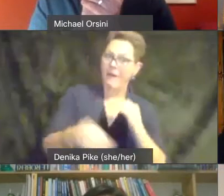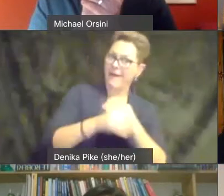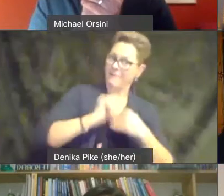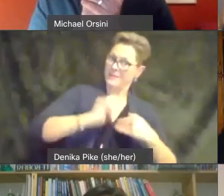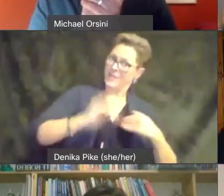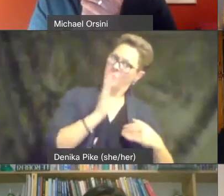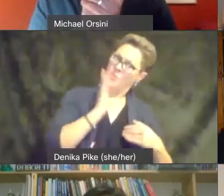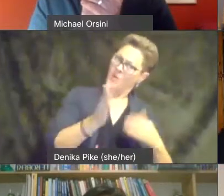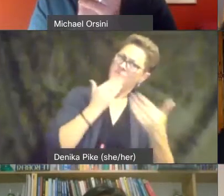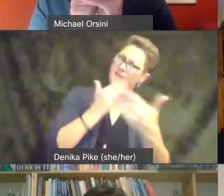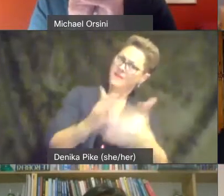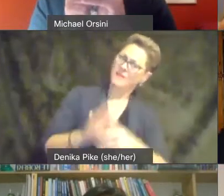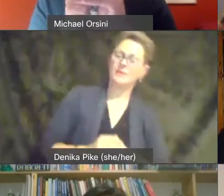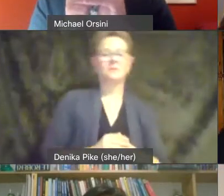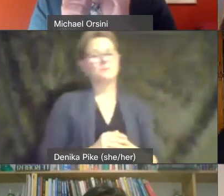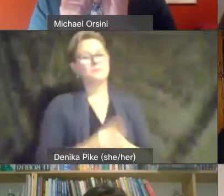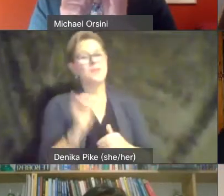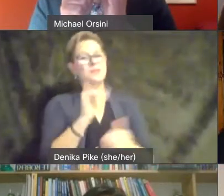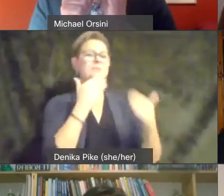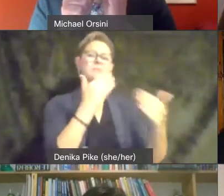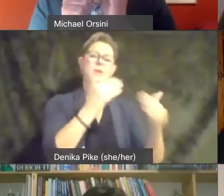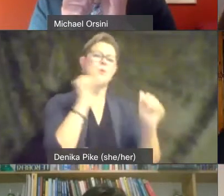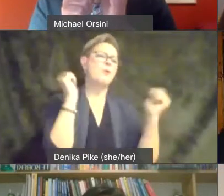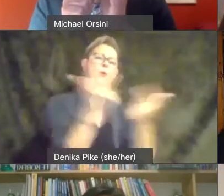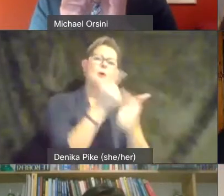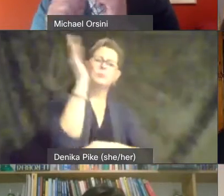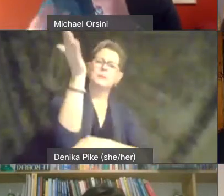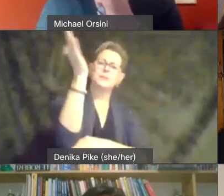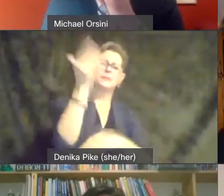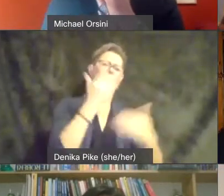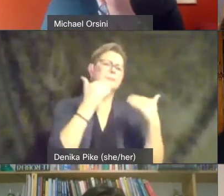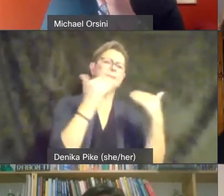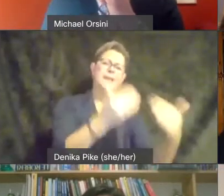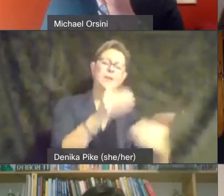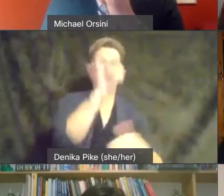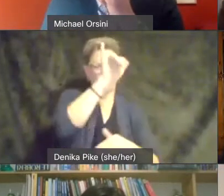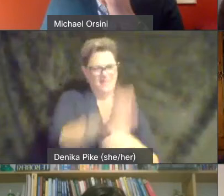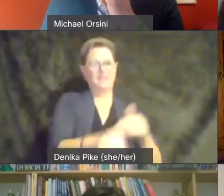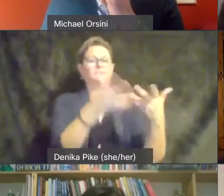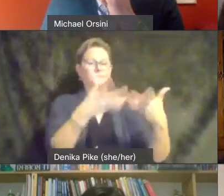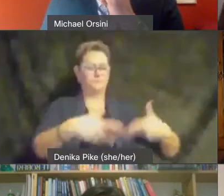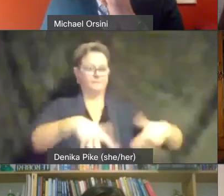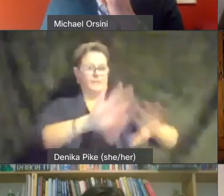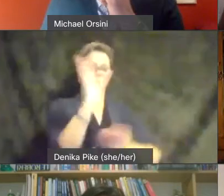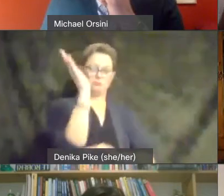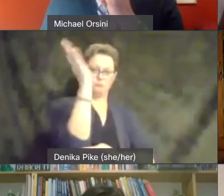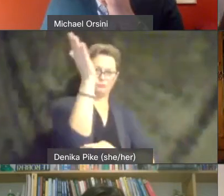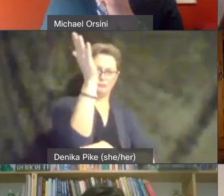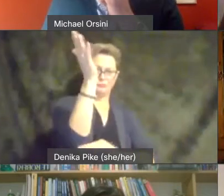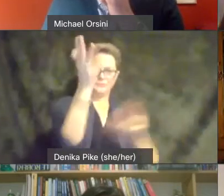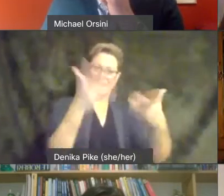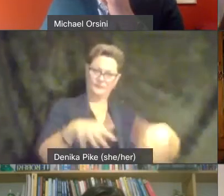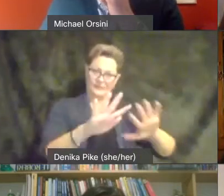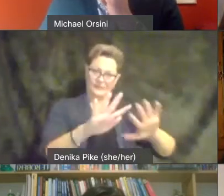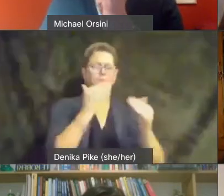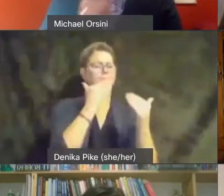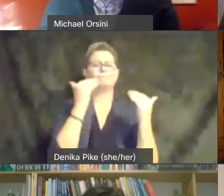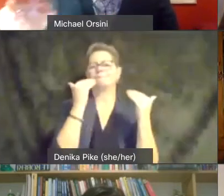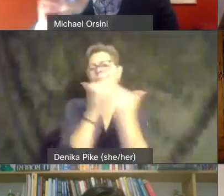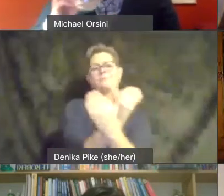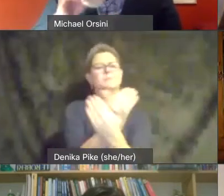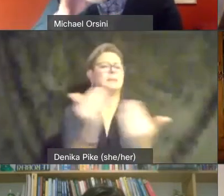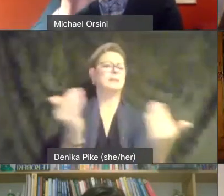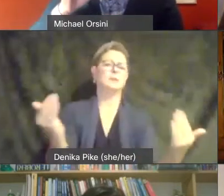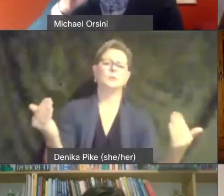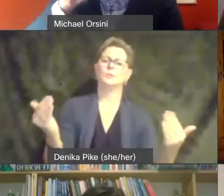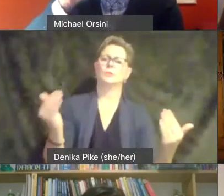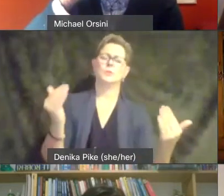Yeah, and thank you so much for all of our that is the presentation section of our program tonight. So thank you so much for everybody. This was really.